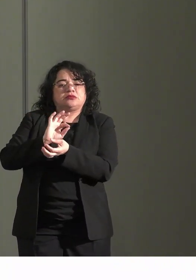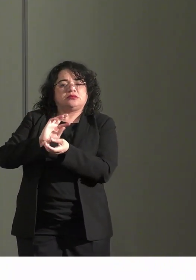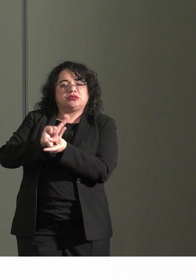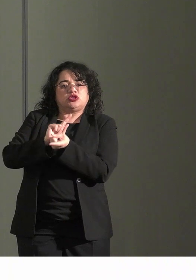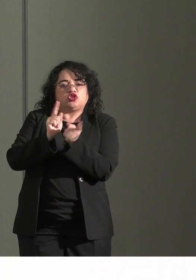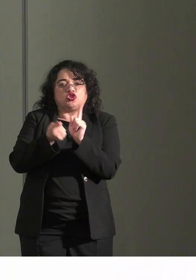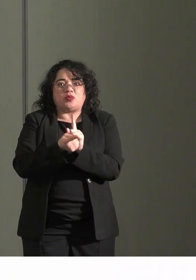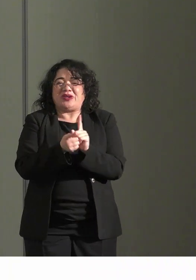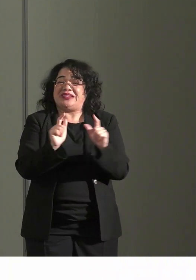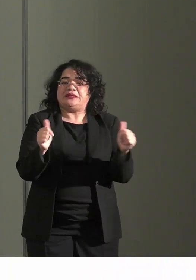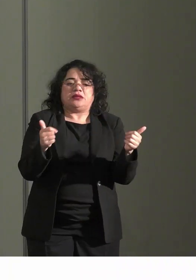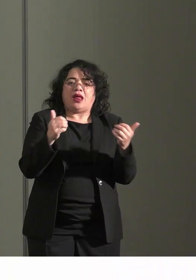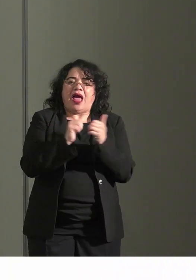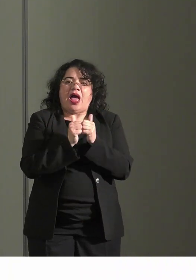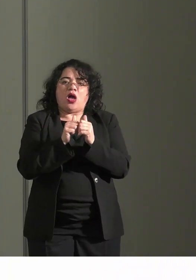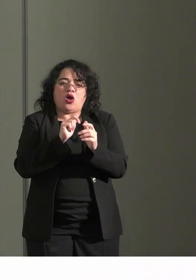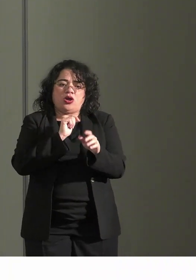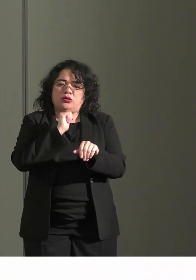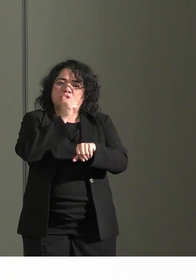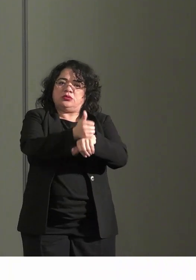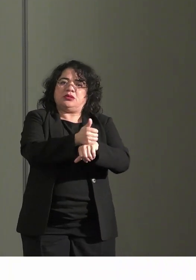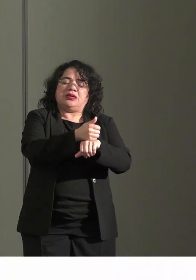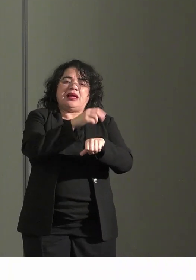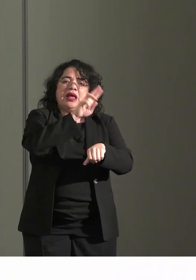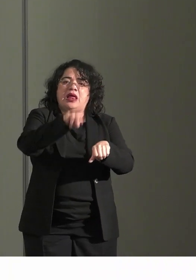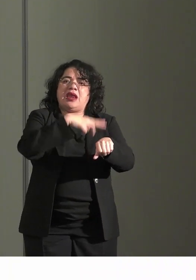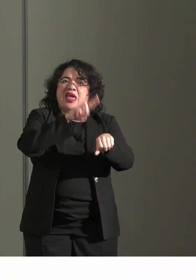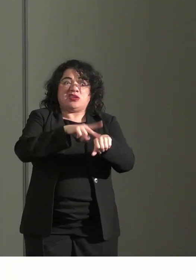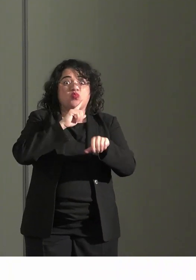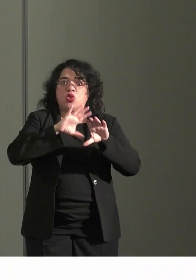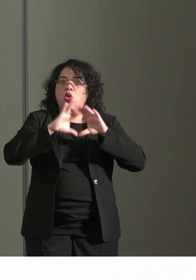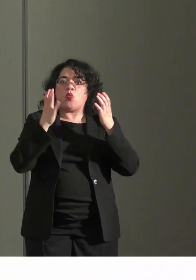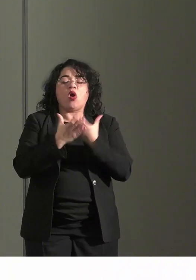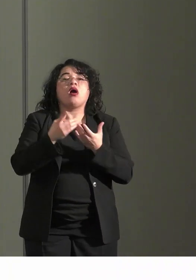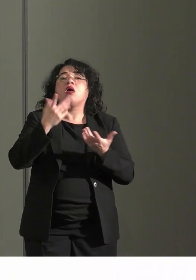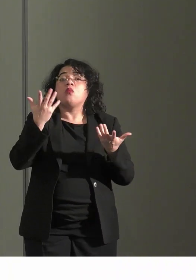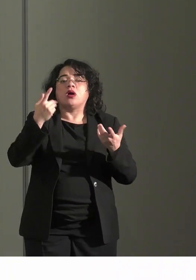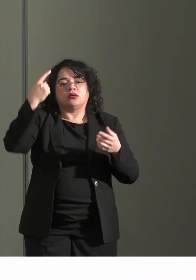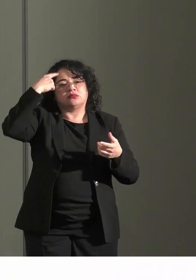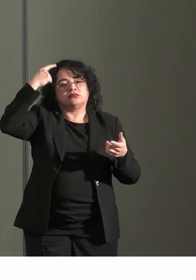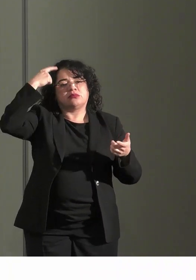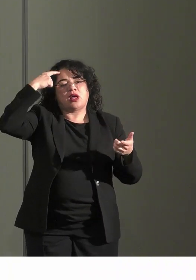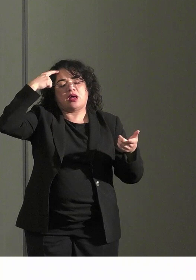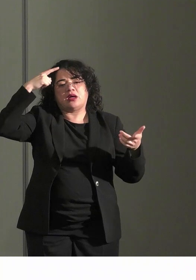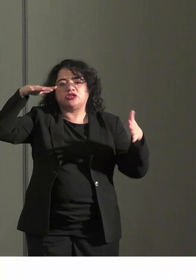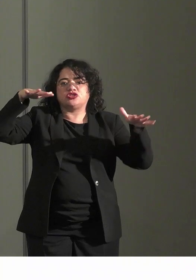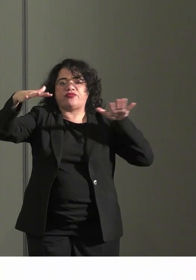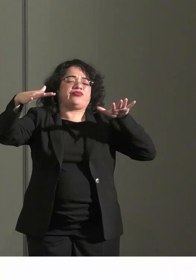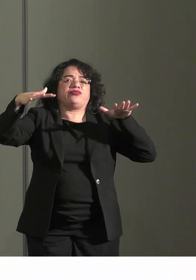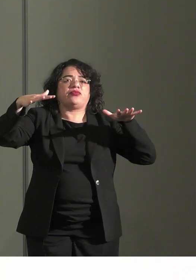challenge we face as a world mindset shift. Getting people to think about not just zieping